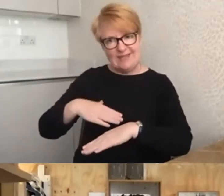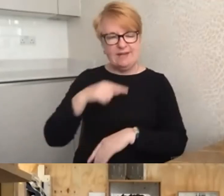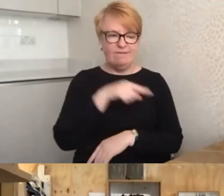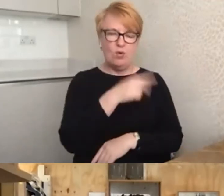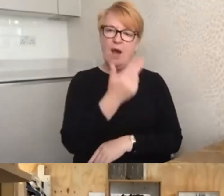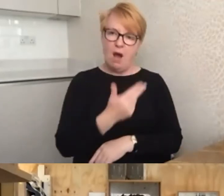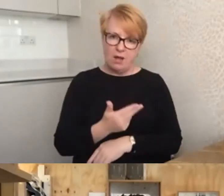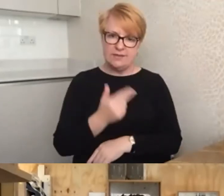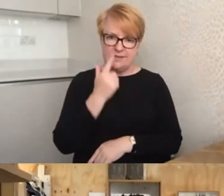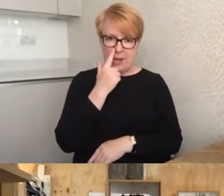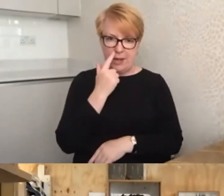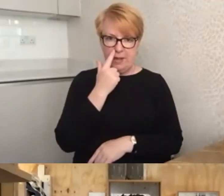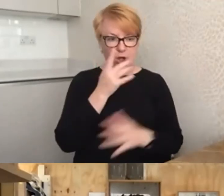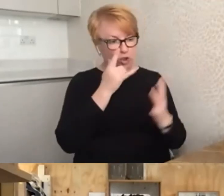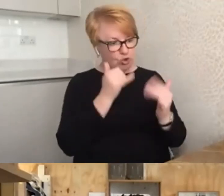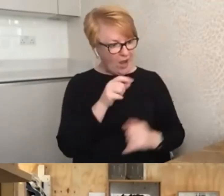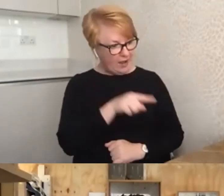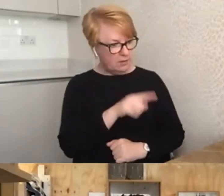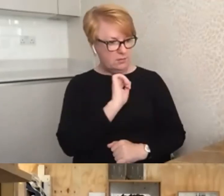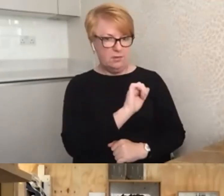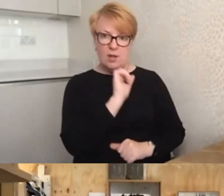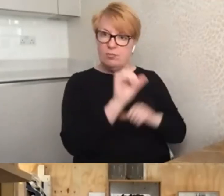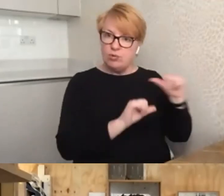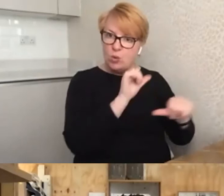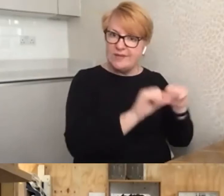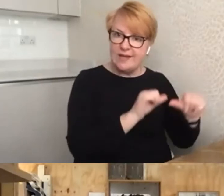checking in on them with their processes and their progress and how they found it.